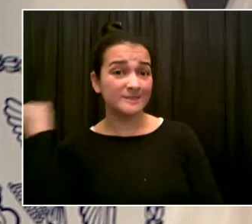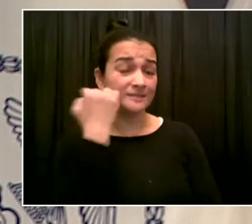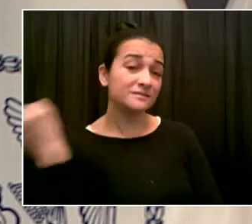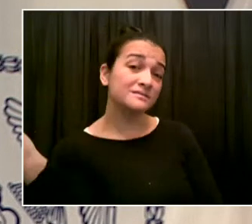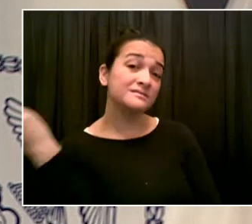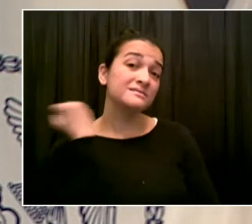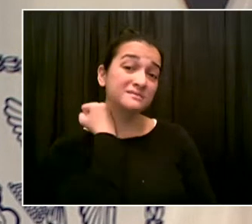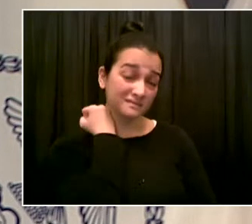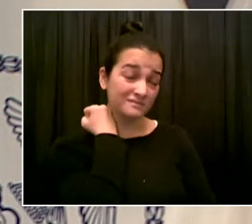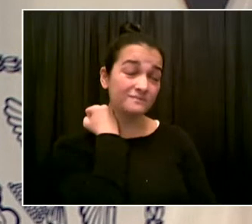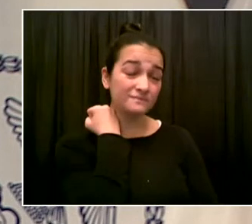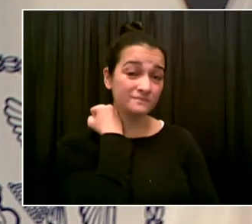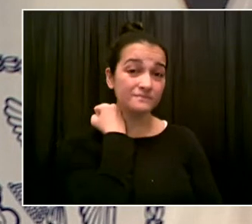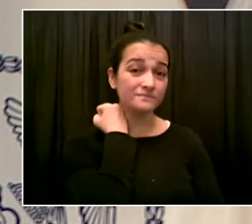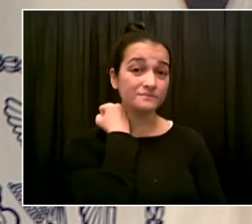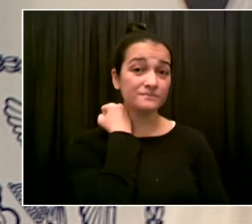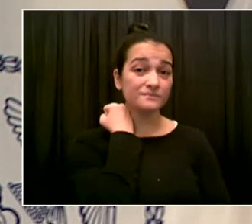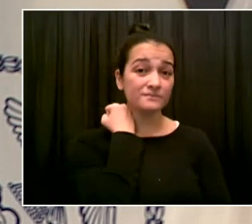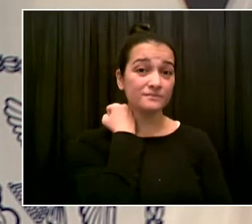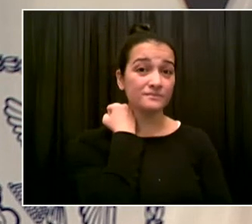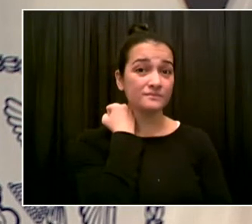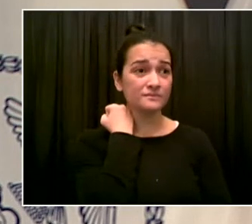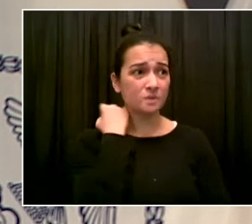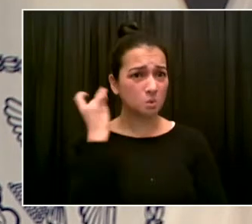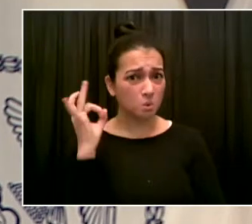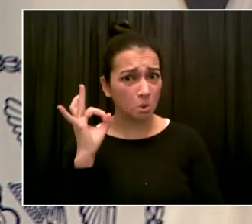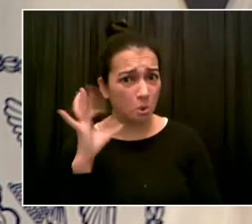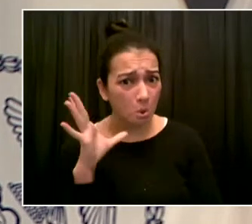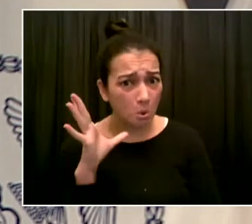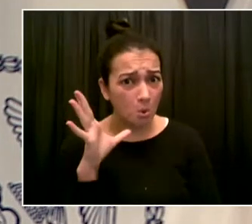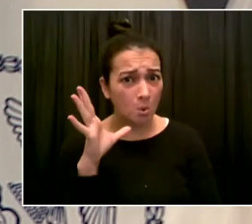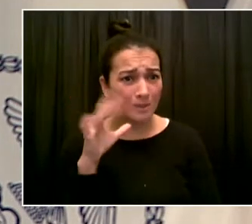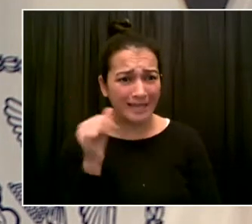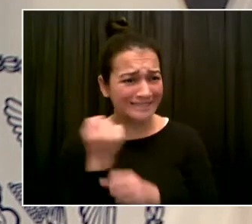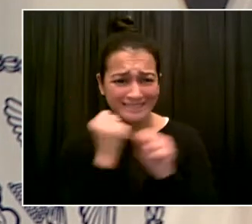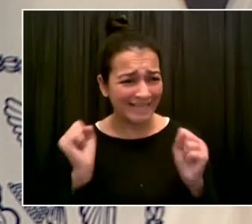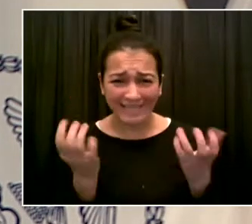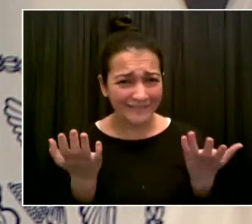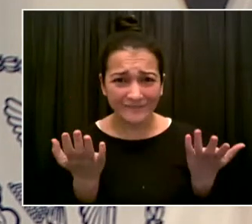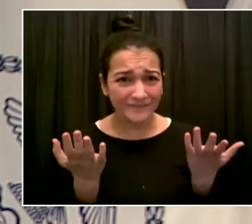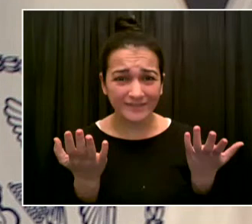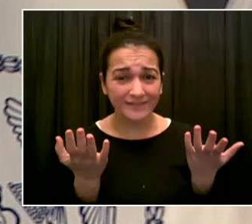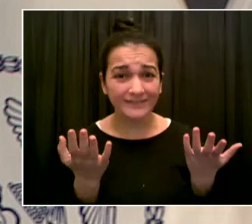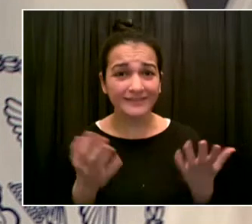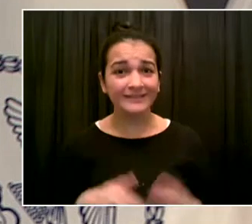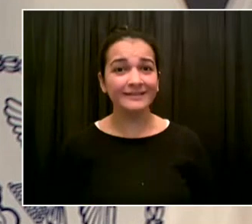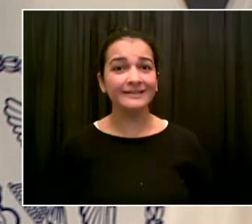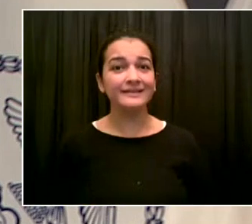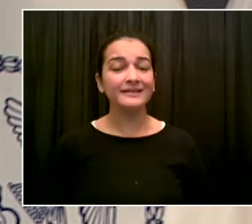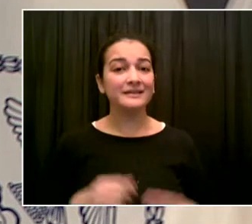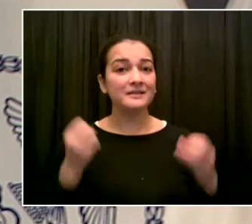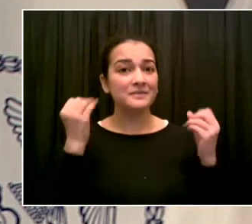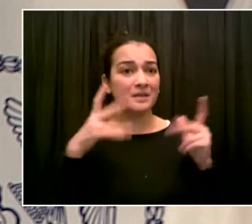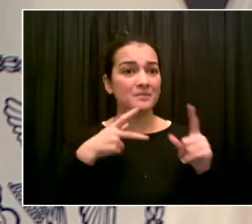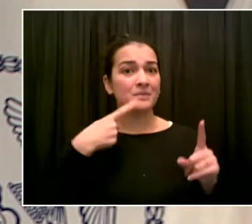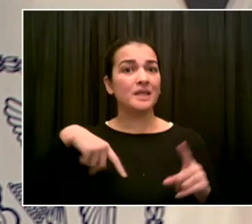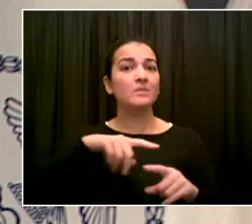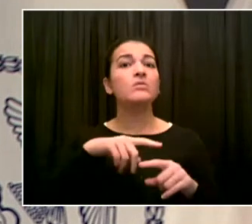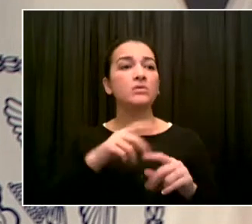SAYS PERCEPTION IS A KEY PART OF PUBLIC SAFETY. BEFORE YOU LEAVE OFFICE, WHAT MORE DO YOU NEED